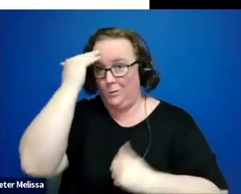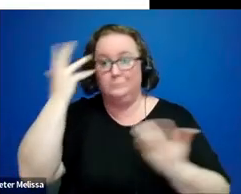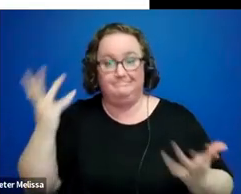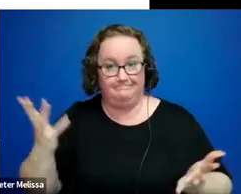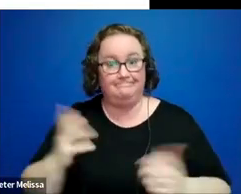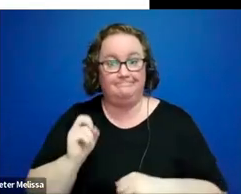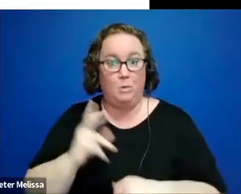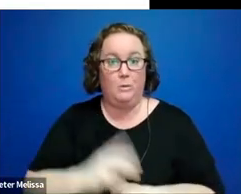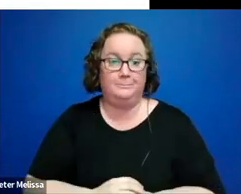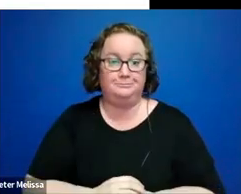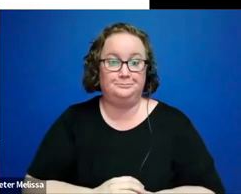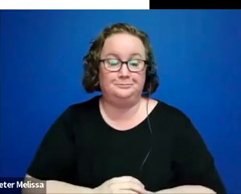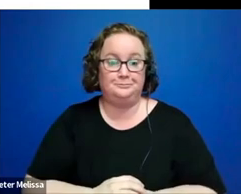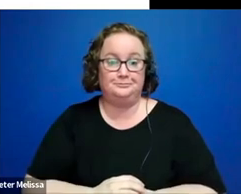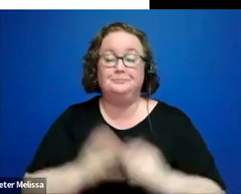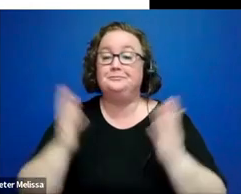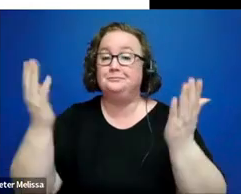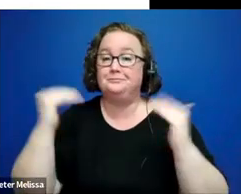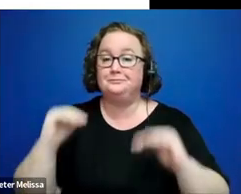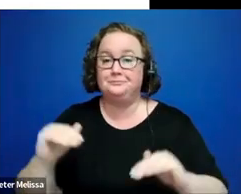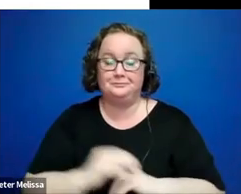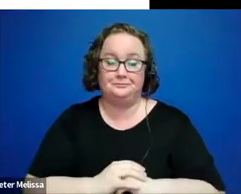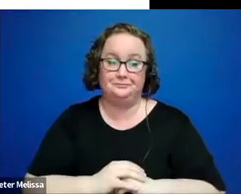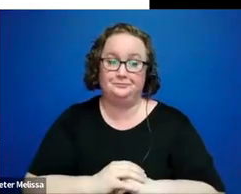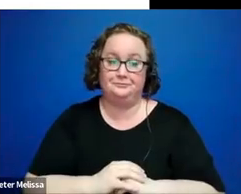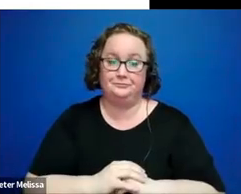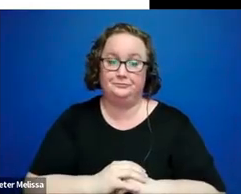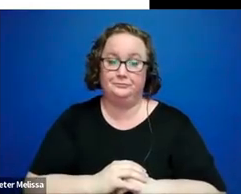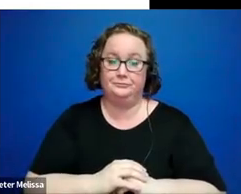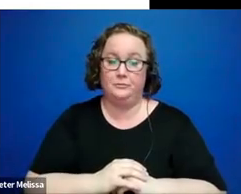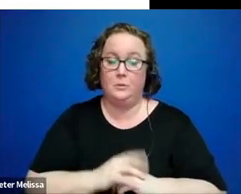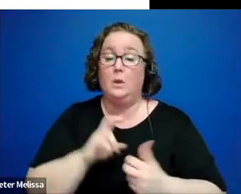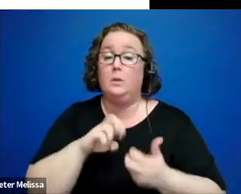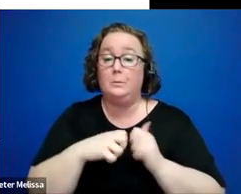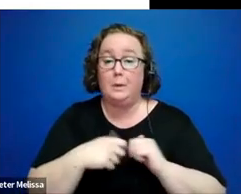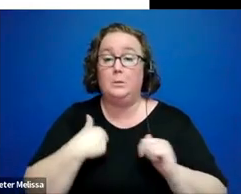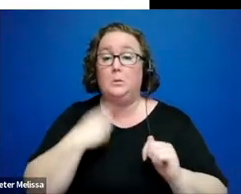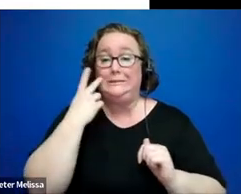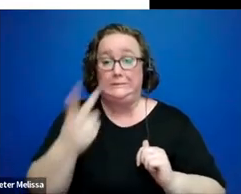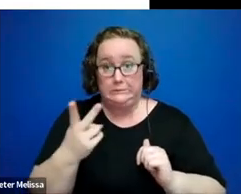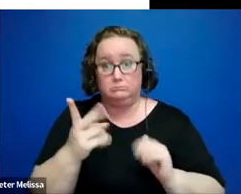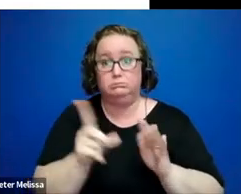So the problem that we see in this population is that